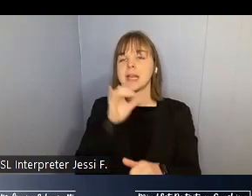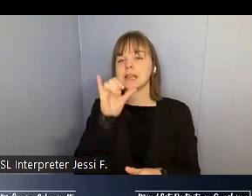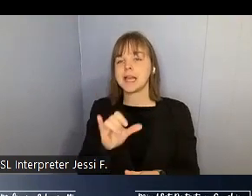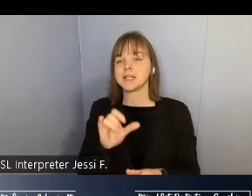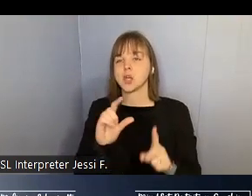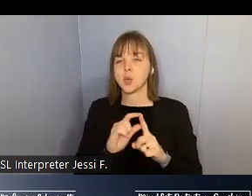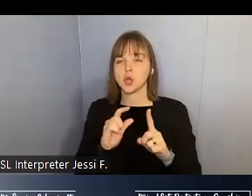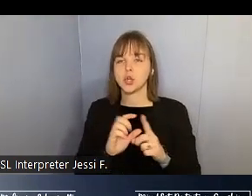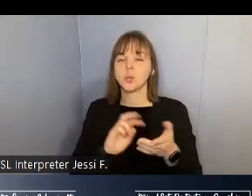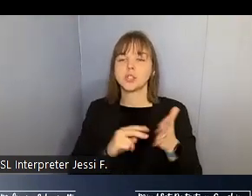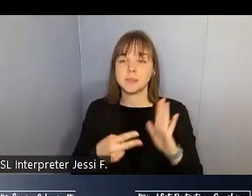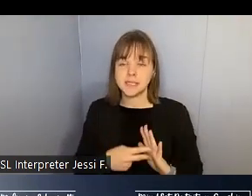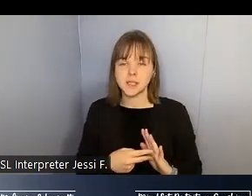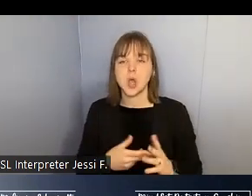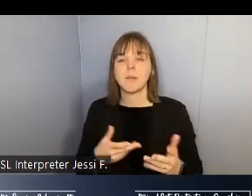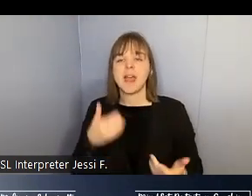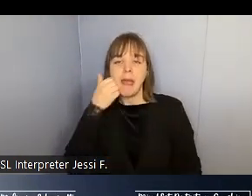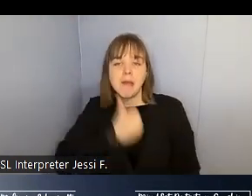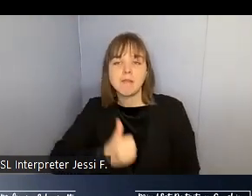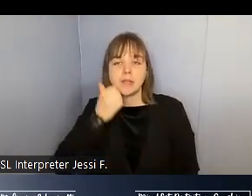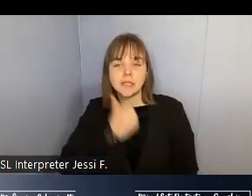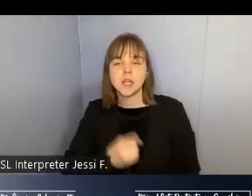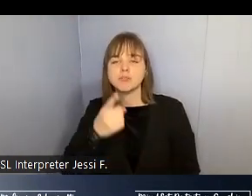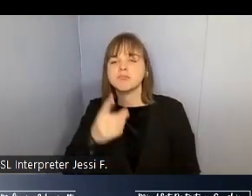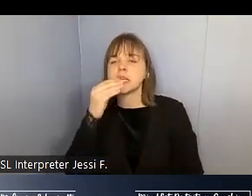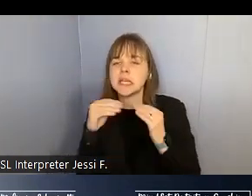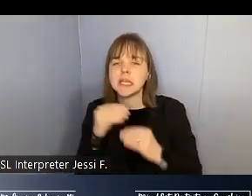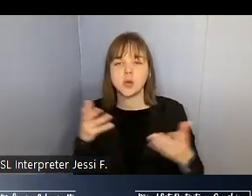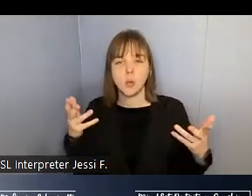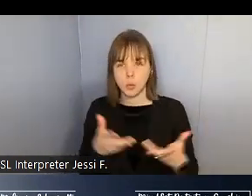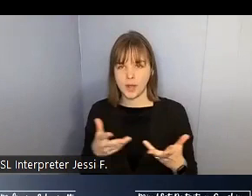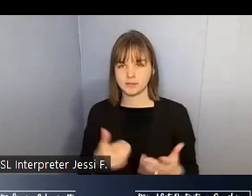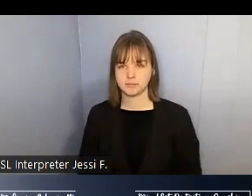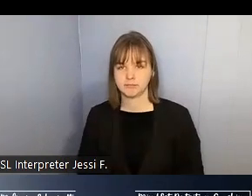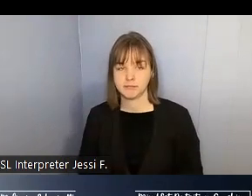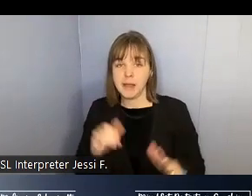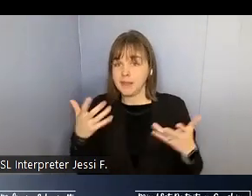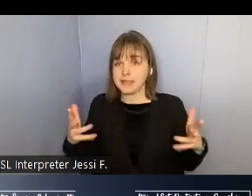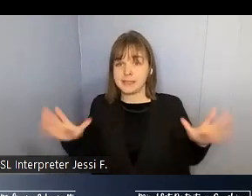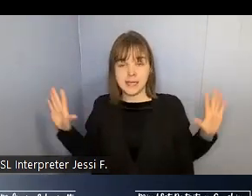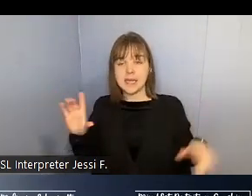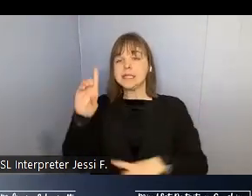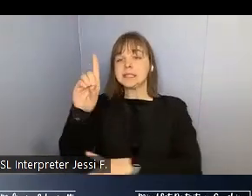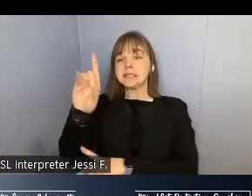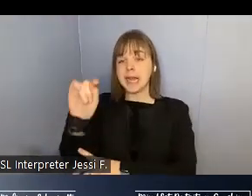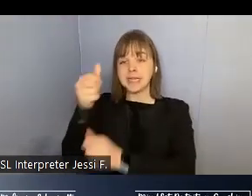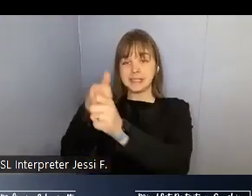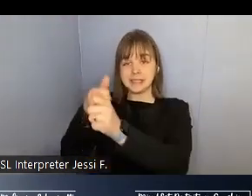nourishment that we consume on a daily basis. But unfortunately, the diet culture has co-opted the word diet. And now it's a verb--